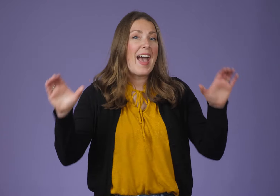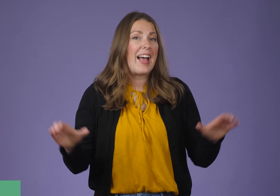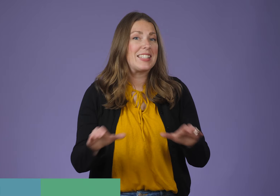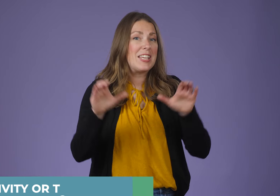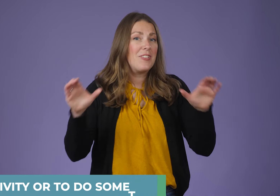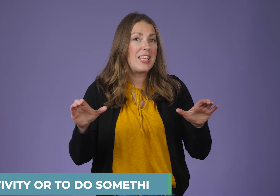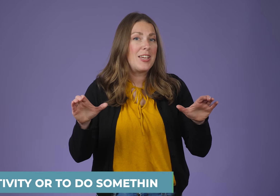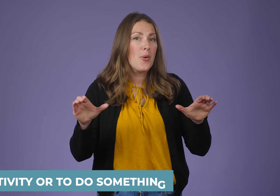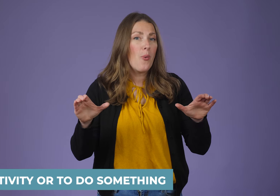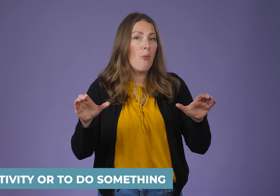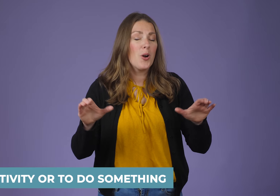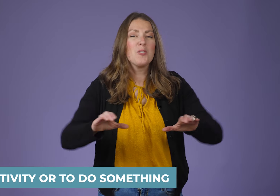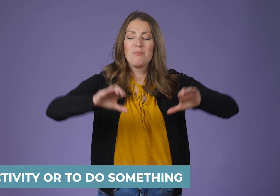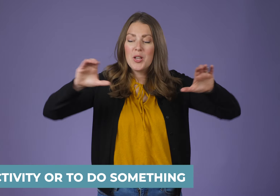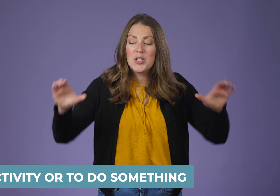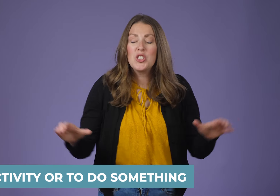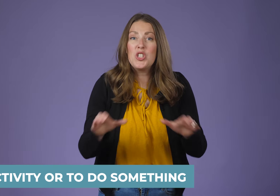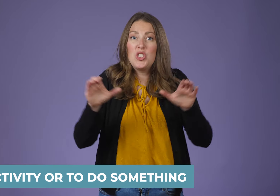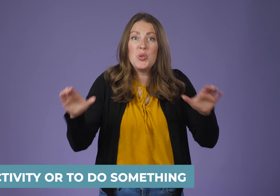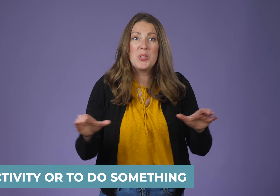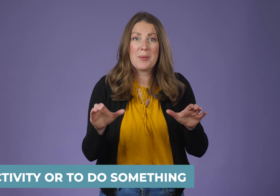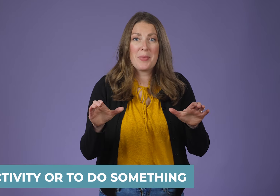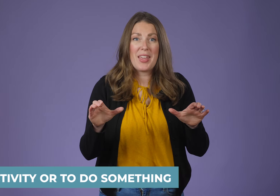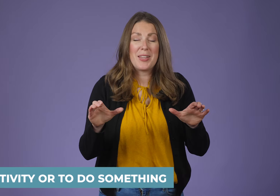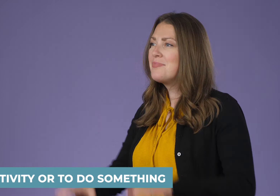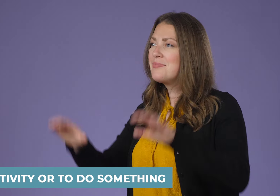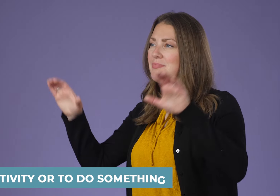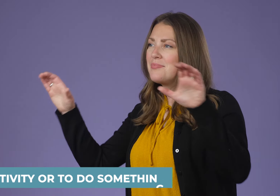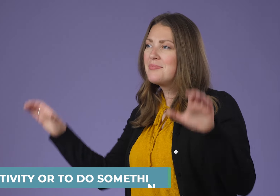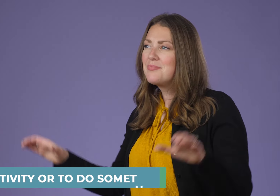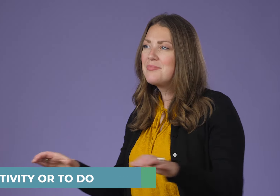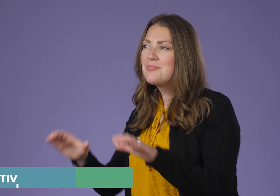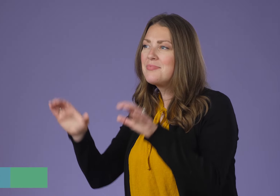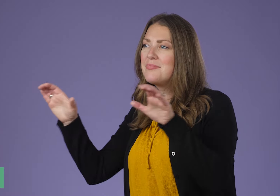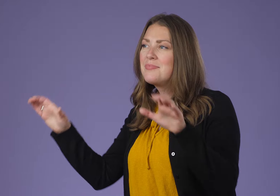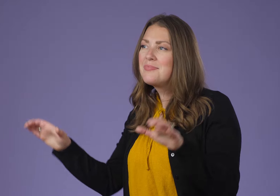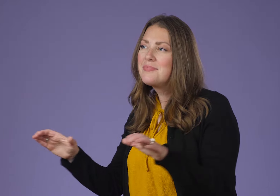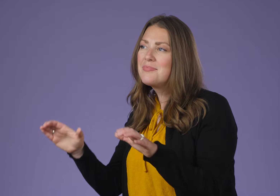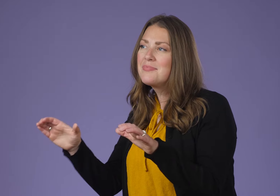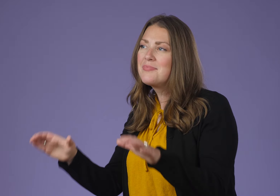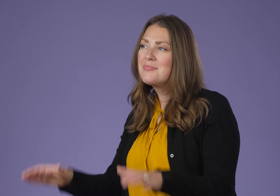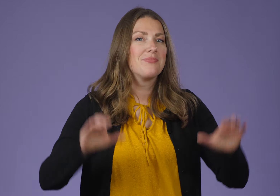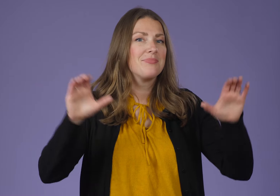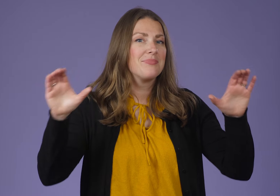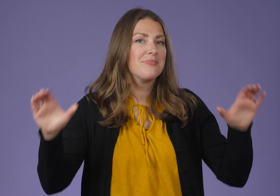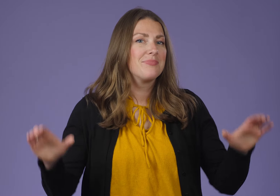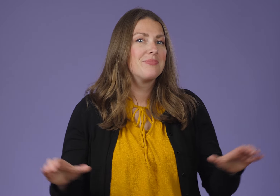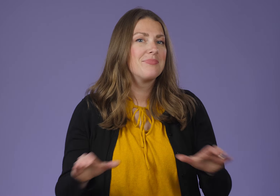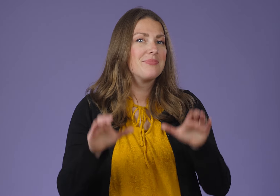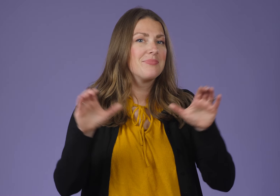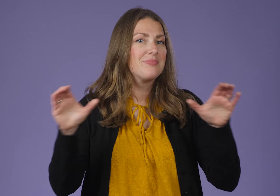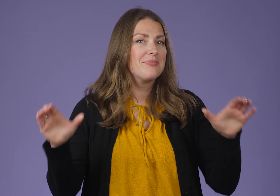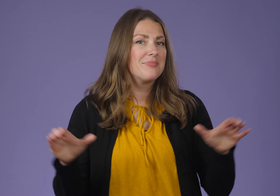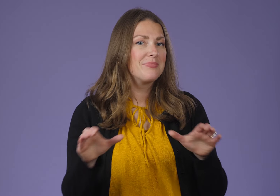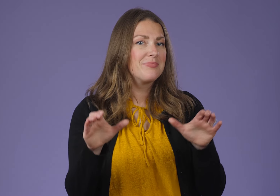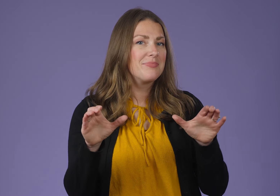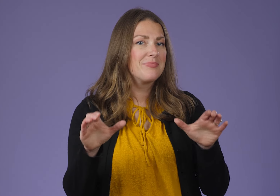Activity or to do something? You have C-shaped hands moving in a circular motion.